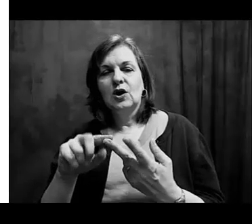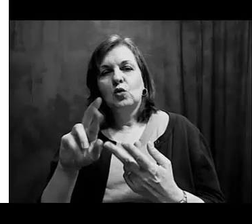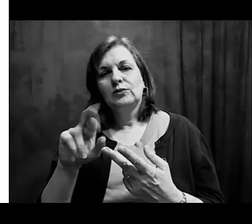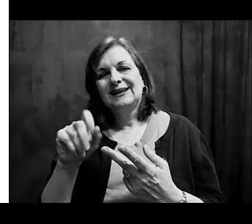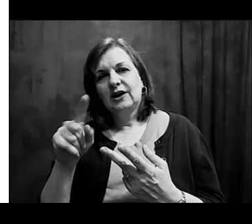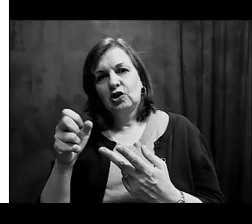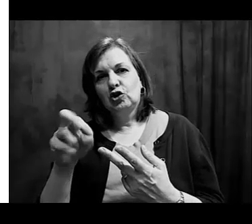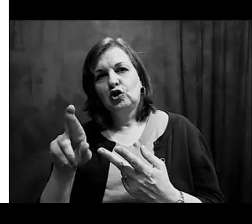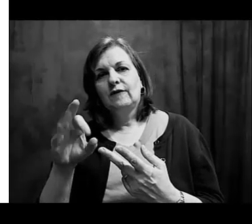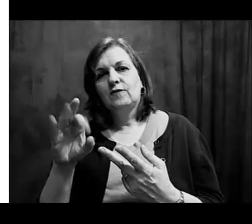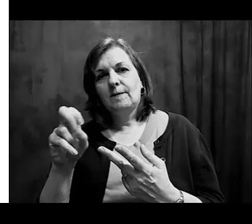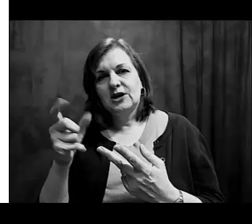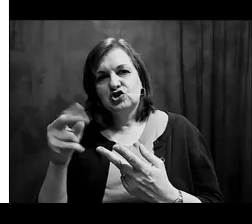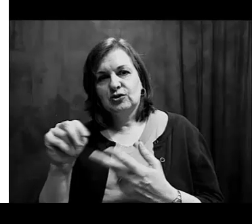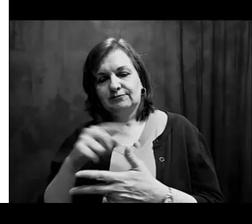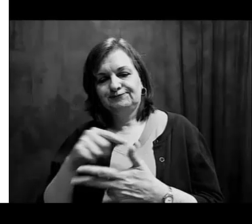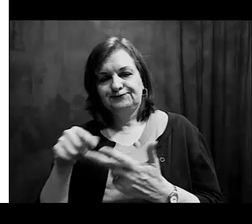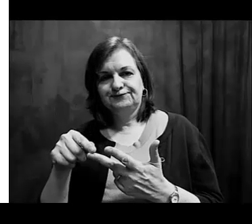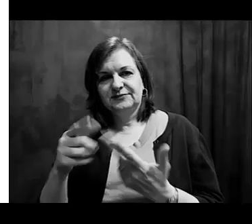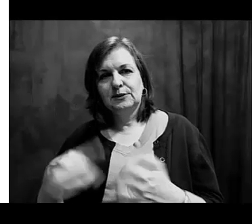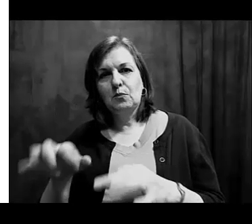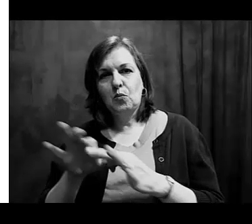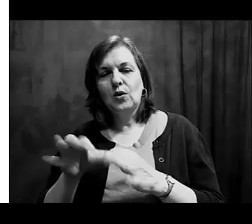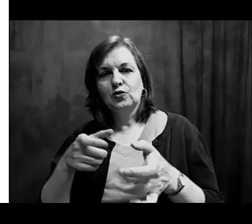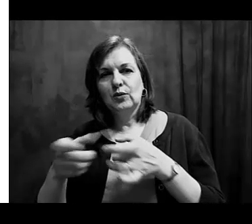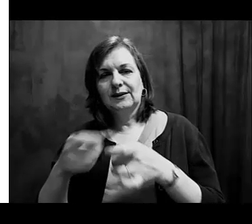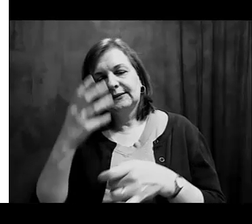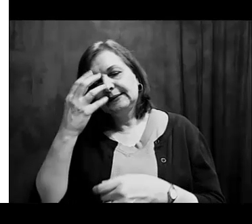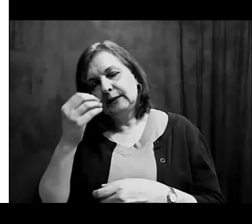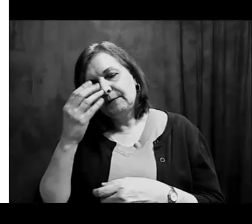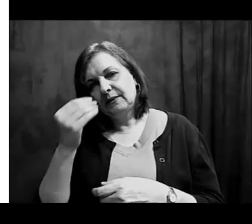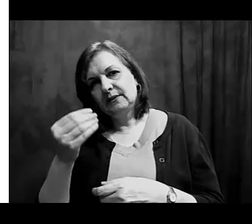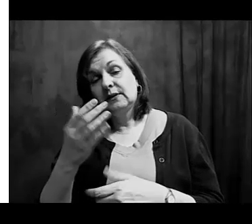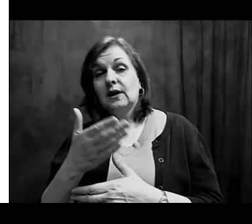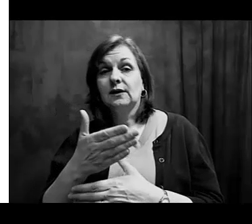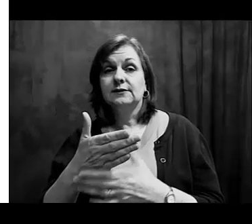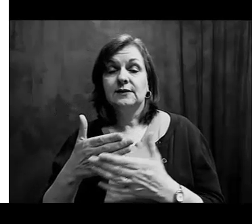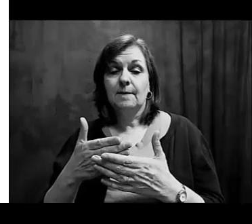all very important for regulating sleep -- some of them are based on